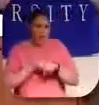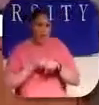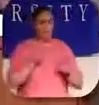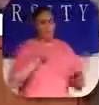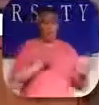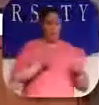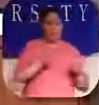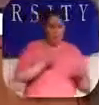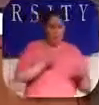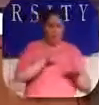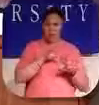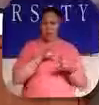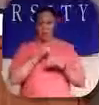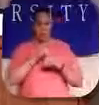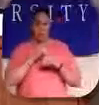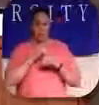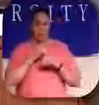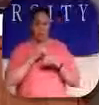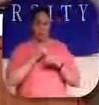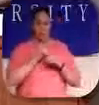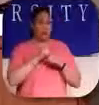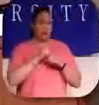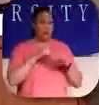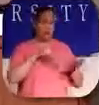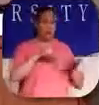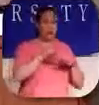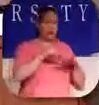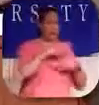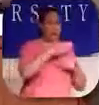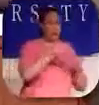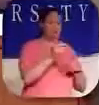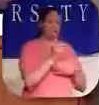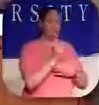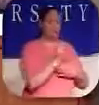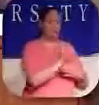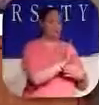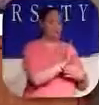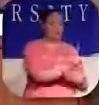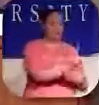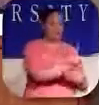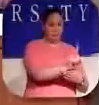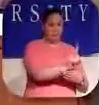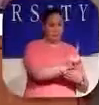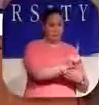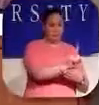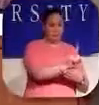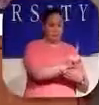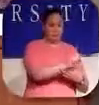I mean, take someone who's Hispanic, walking into a room and they are what I call "code switching"